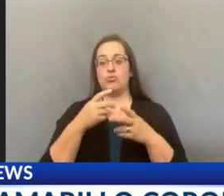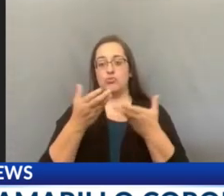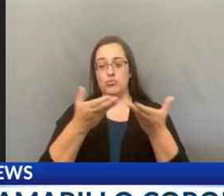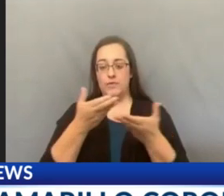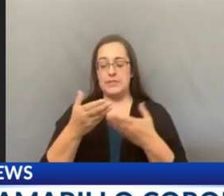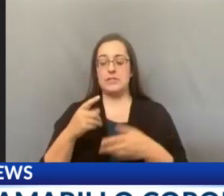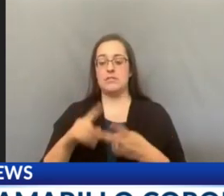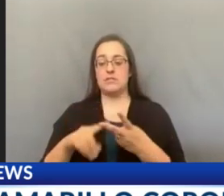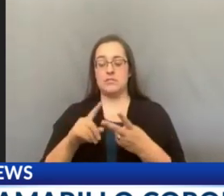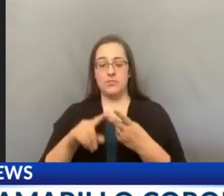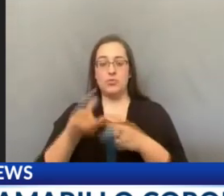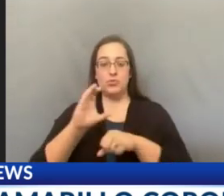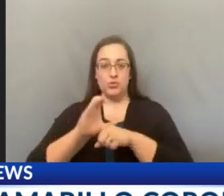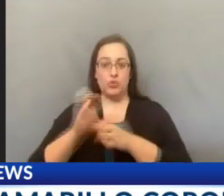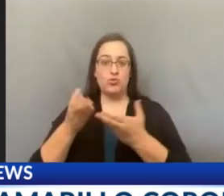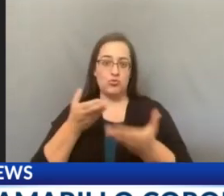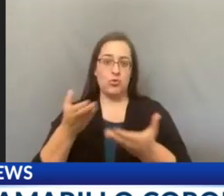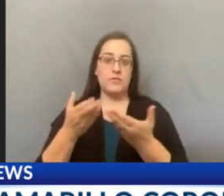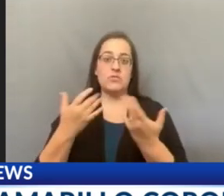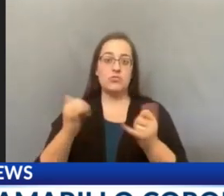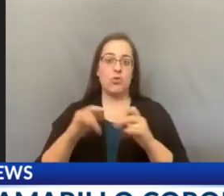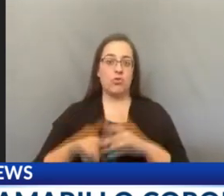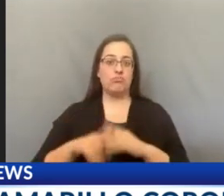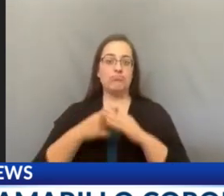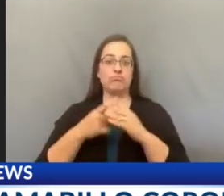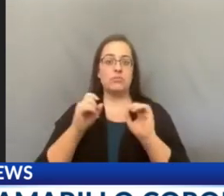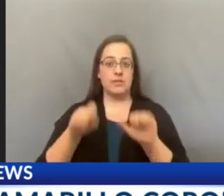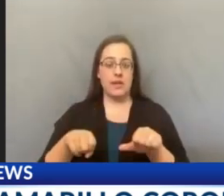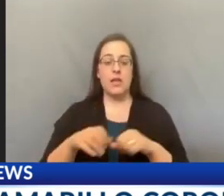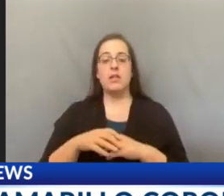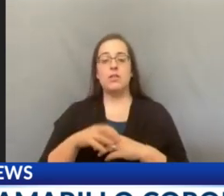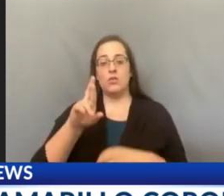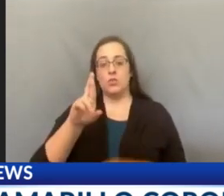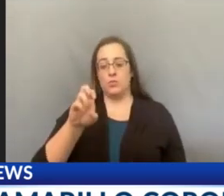THIS ORDER TOOK EFFECT ON MONDAY, THIS PAST MONDAY. IN ADDITION TO THE ESSENTIAL